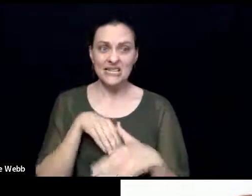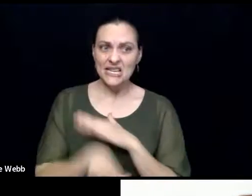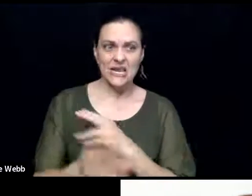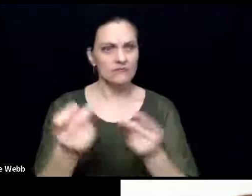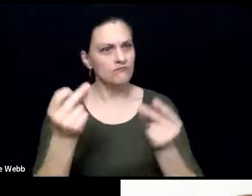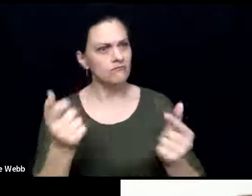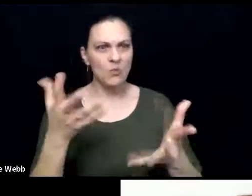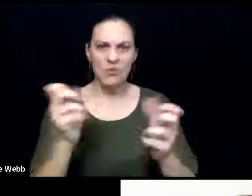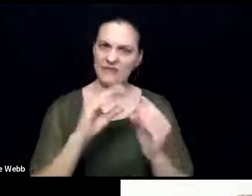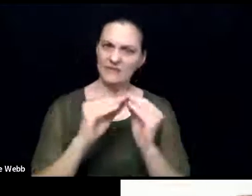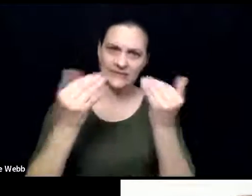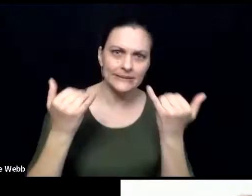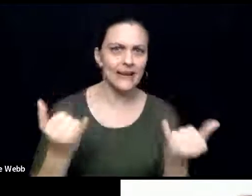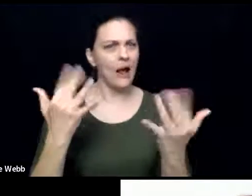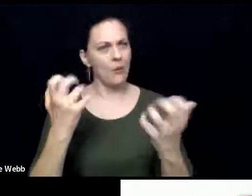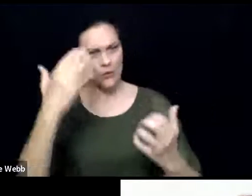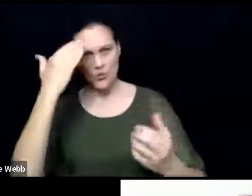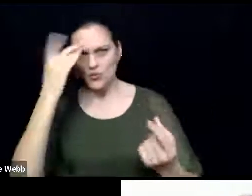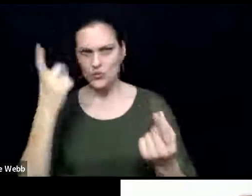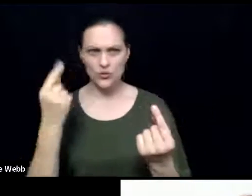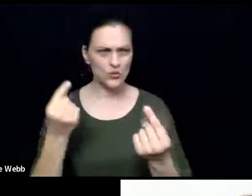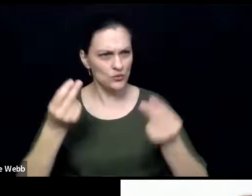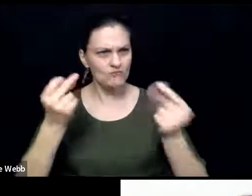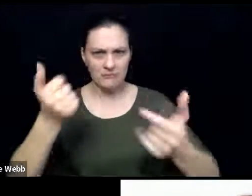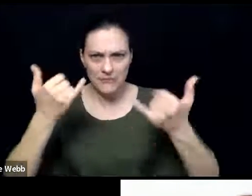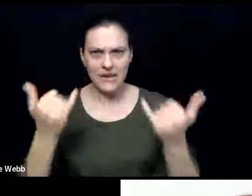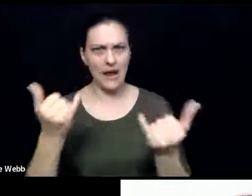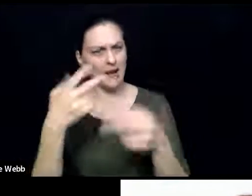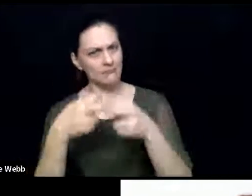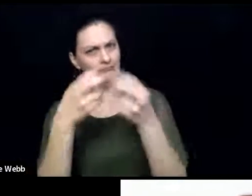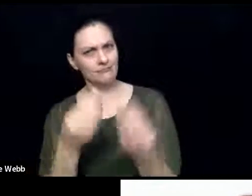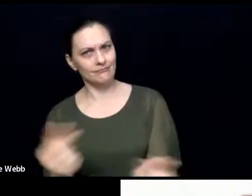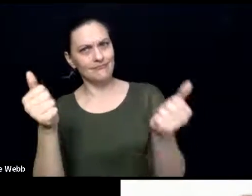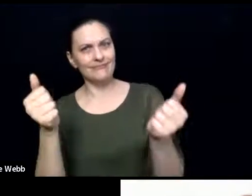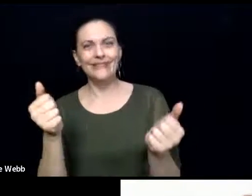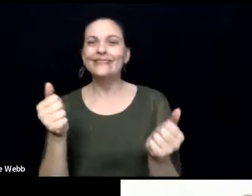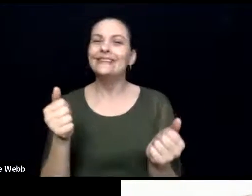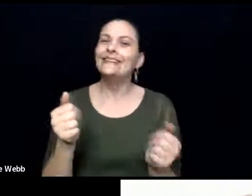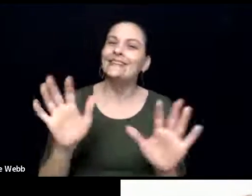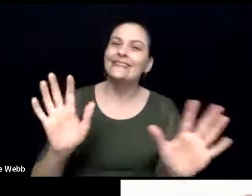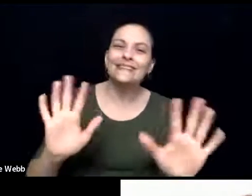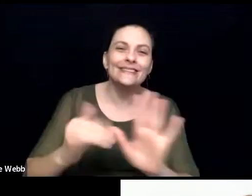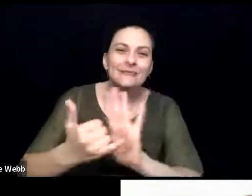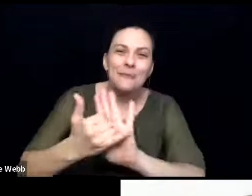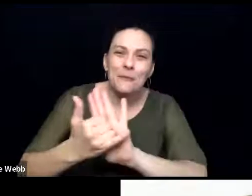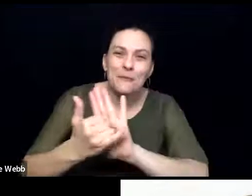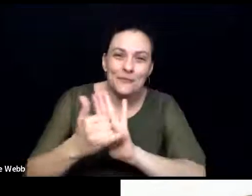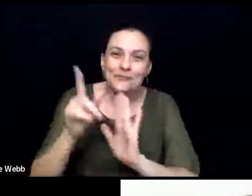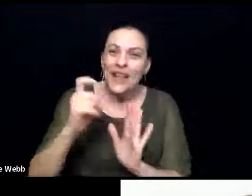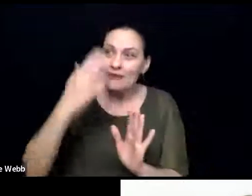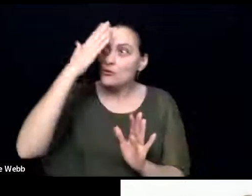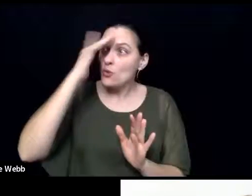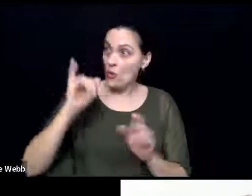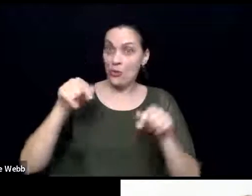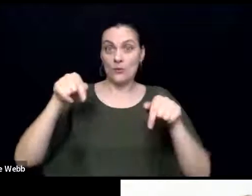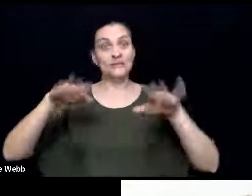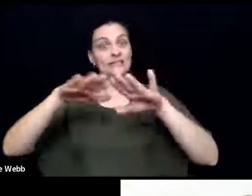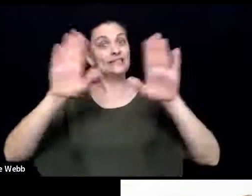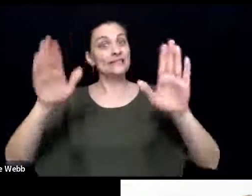to start with yourself and understand why we have been put in this system that perpetuates racism